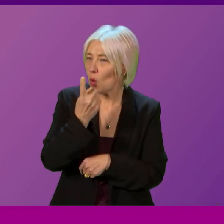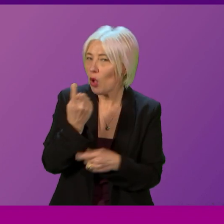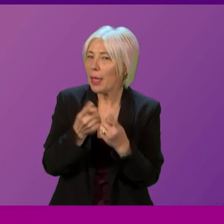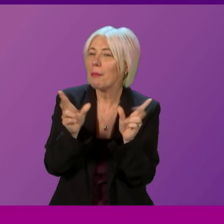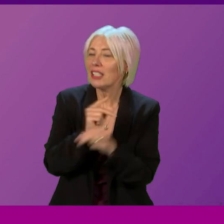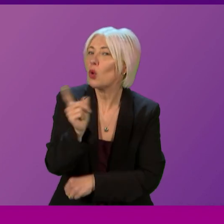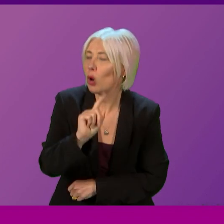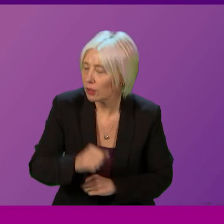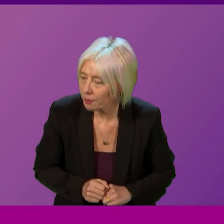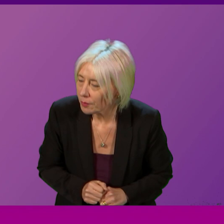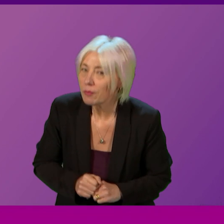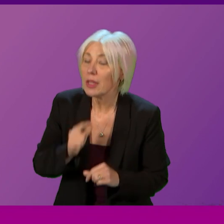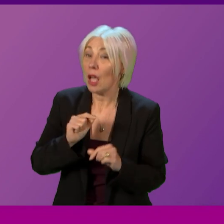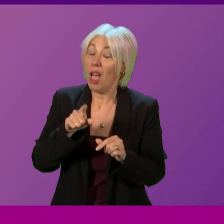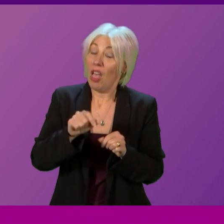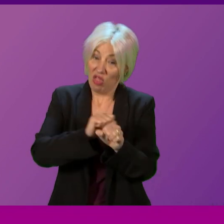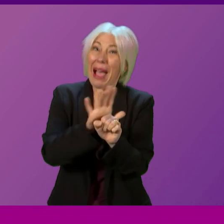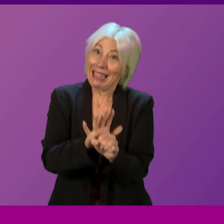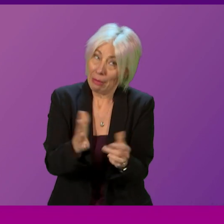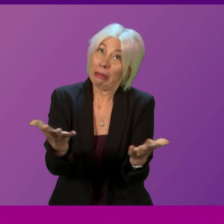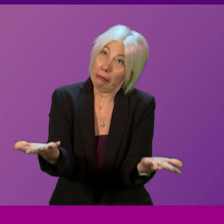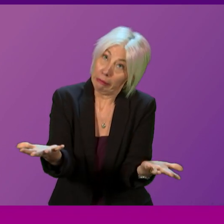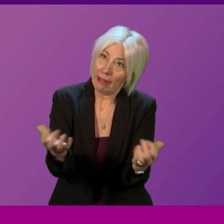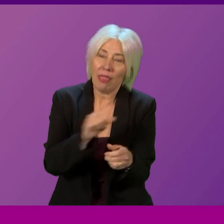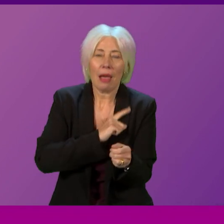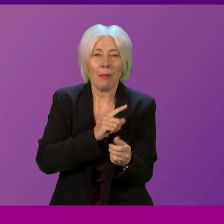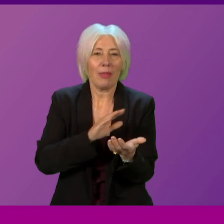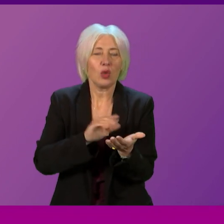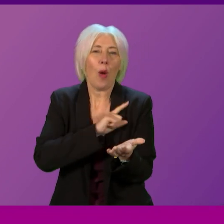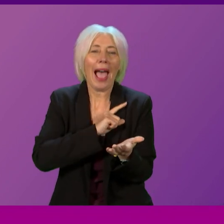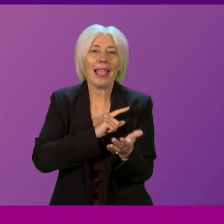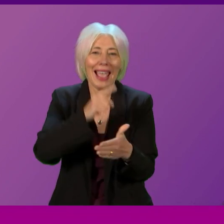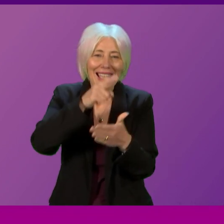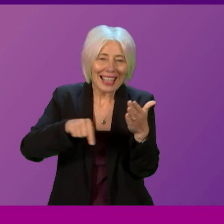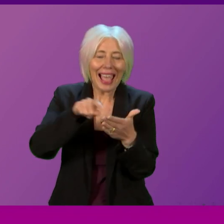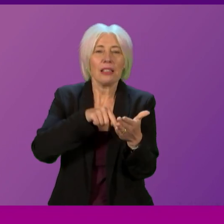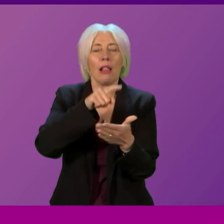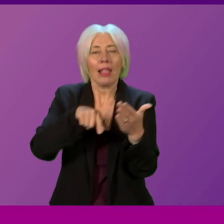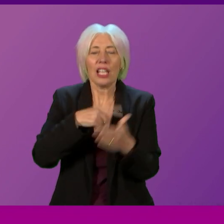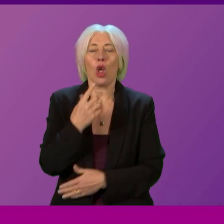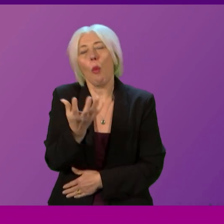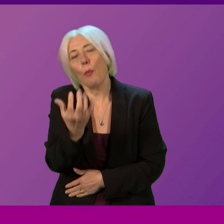was reference to a global pandemic that caused the cancellation and pausing of elective services